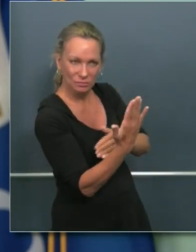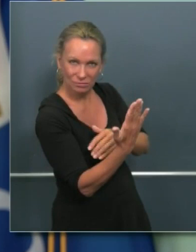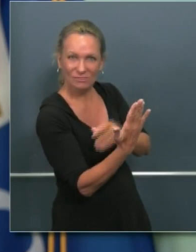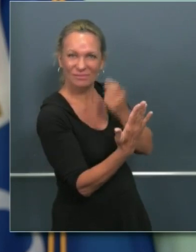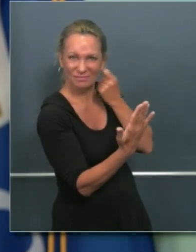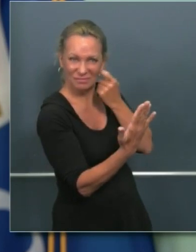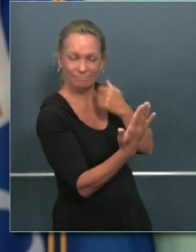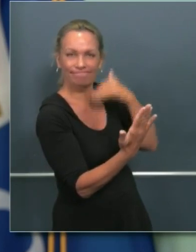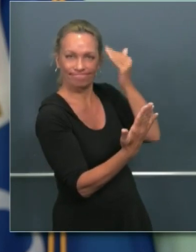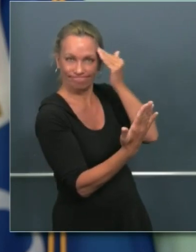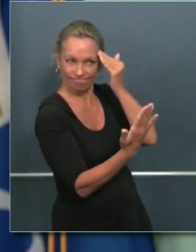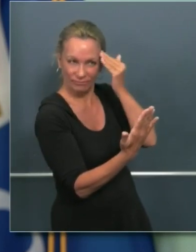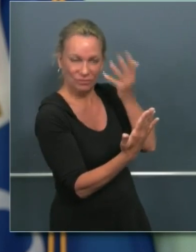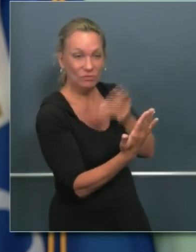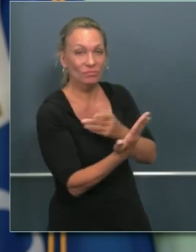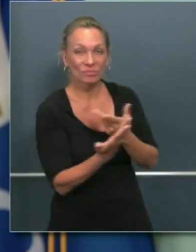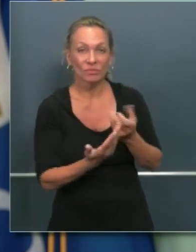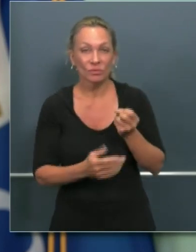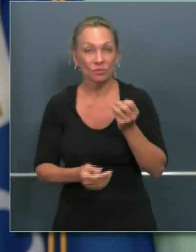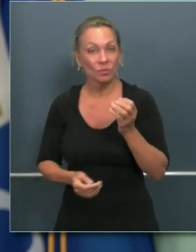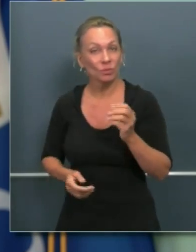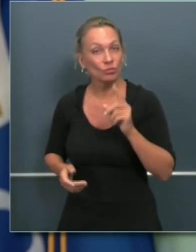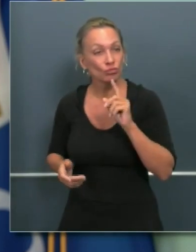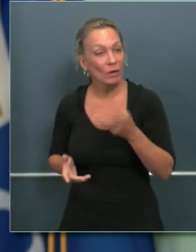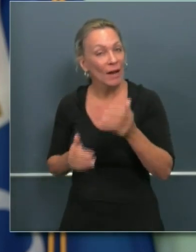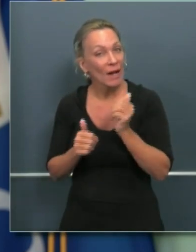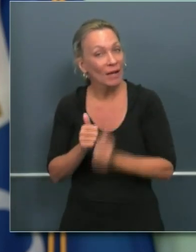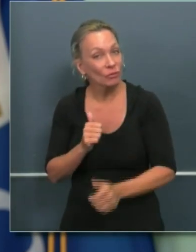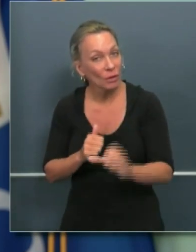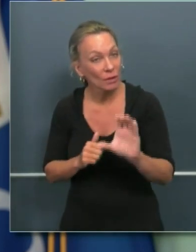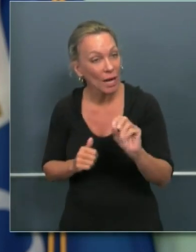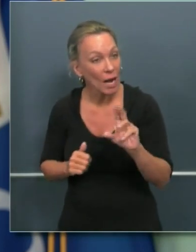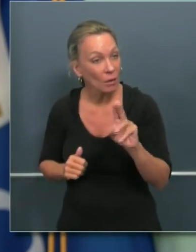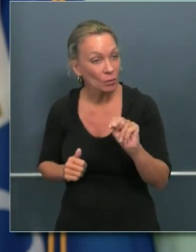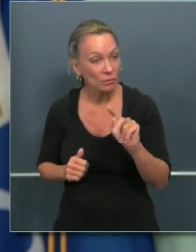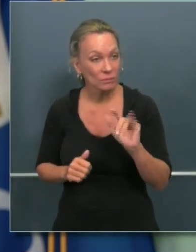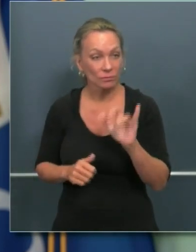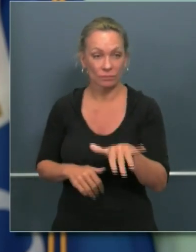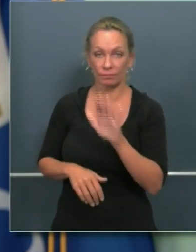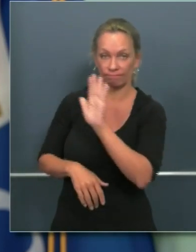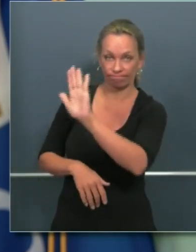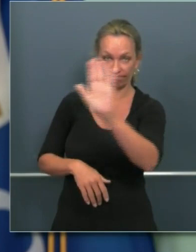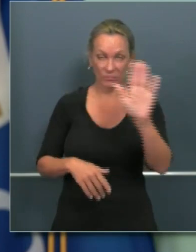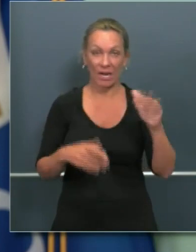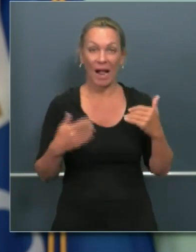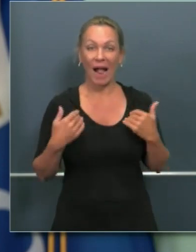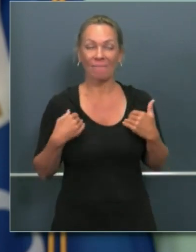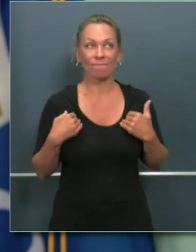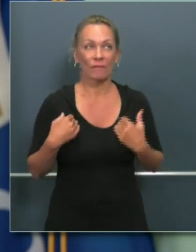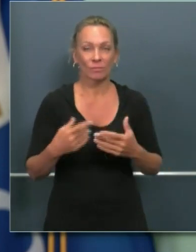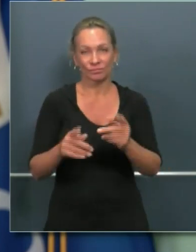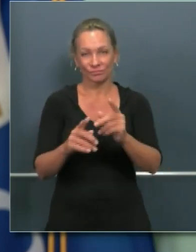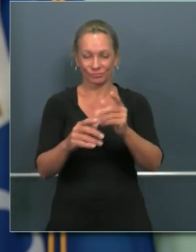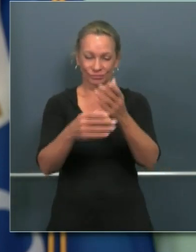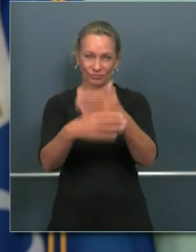THROUGH ATTESTATION PROCESS THAT WE WILL ALLOW COUNTIES TO MOVE FORWARD ON THEIR OWN TIME